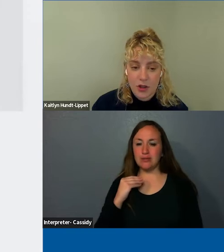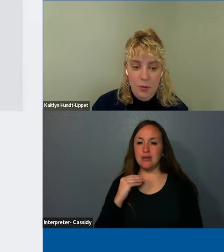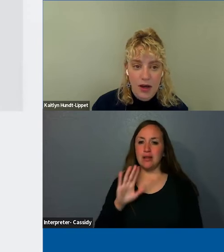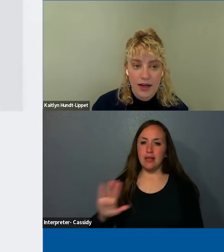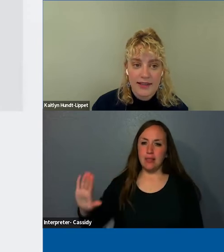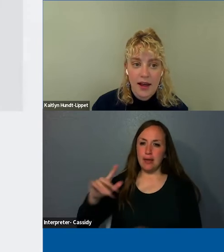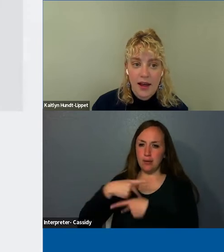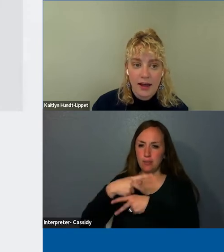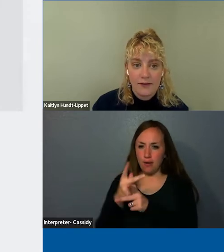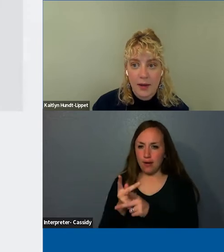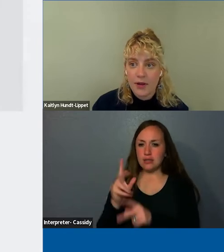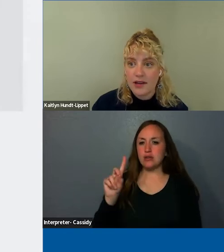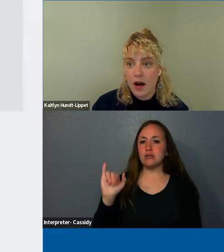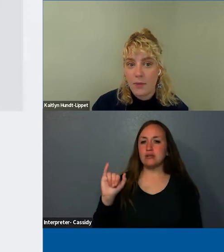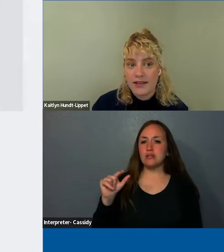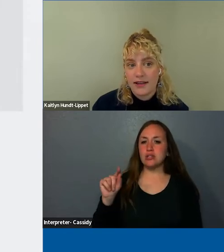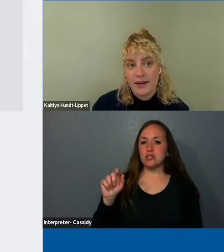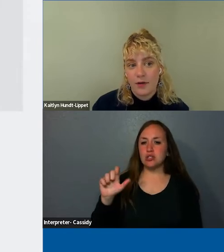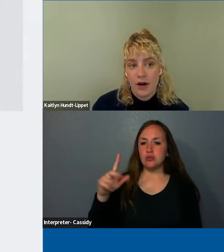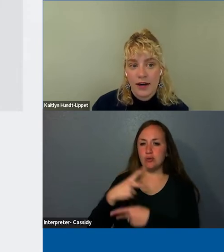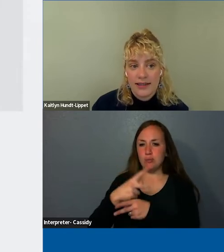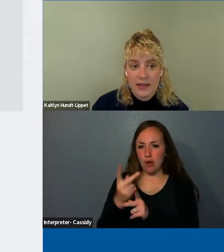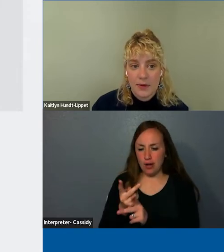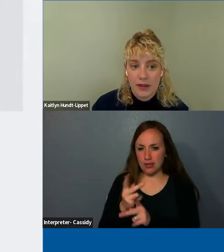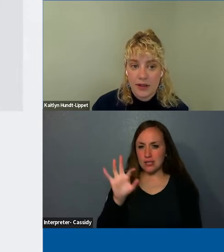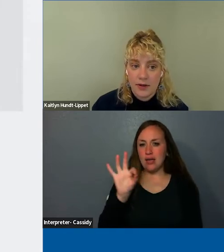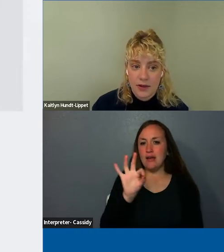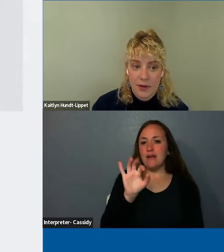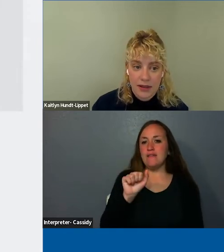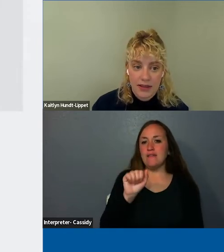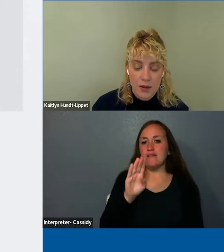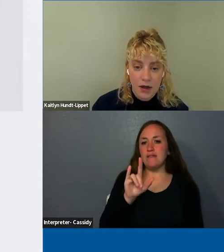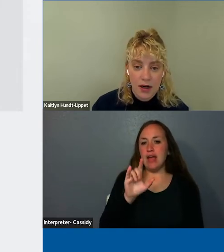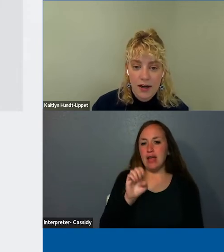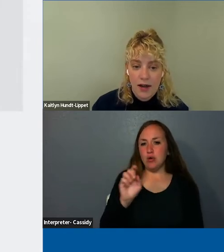and digital products, and Fable has augmented that for an Accessibility Usability Score.